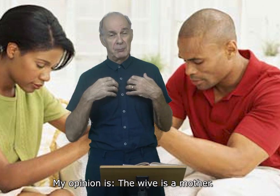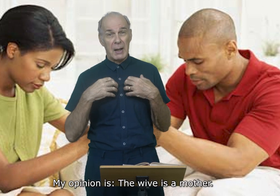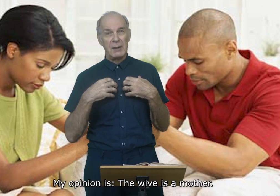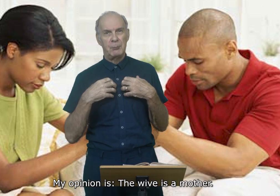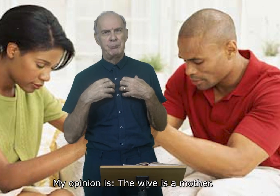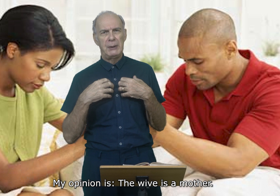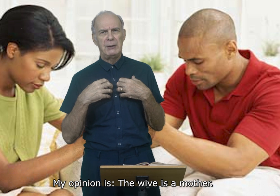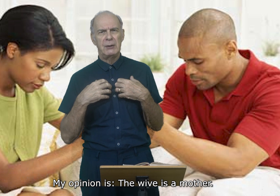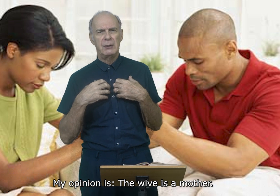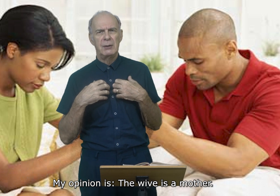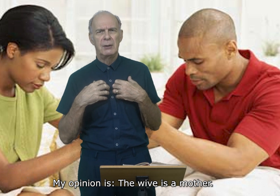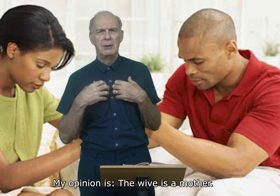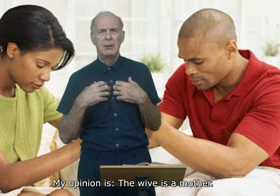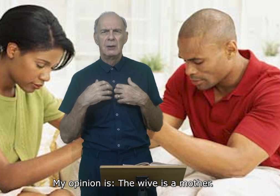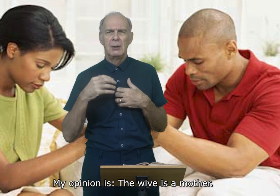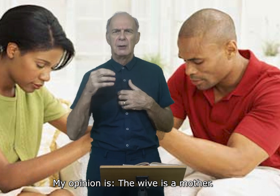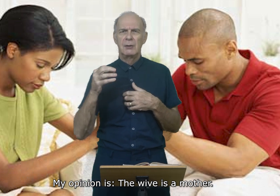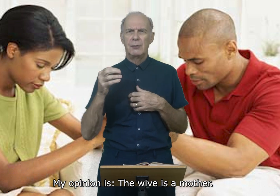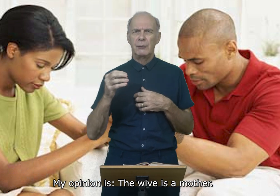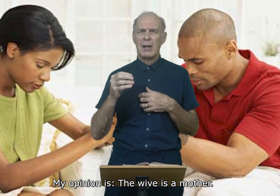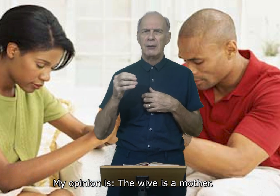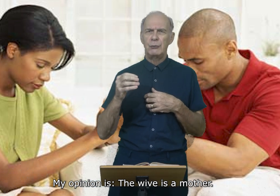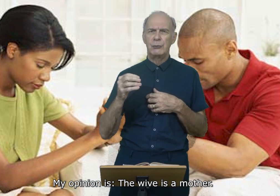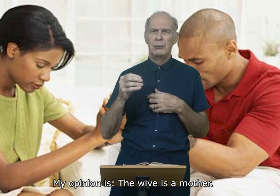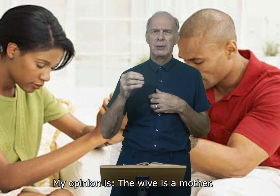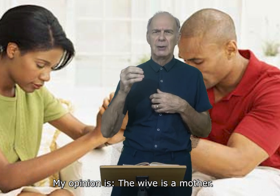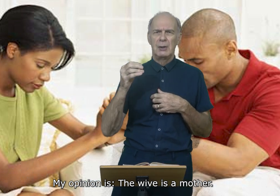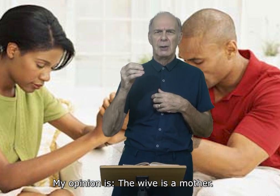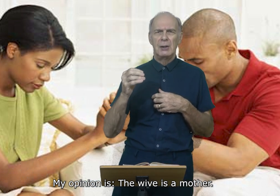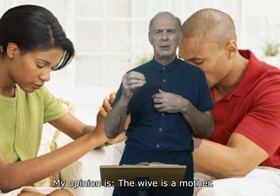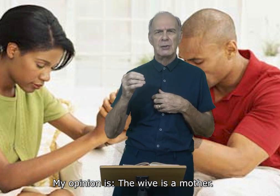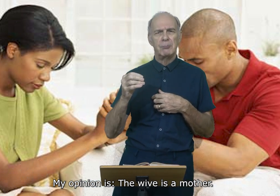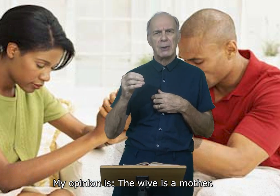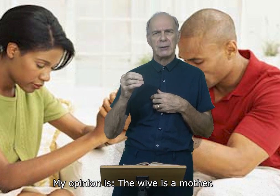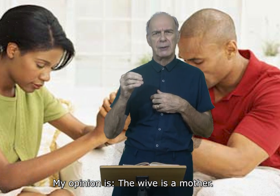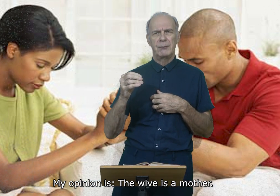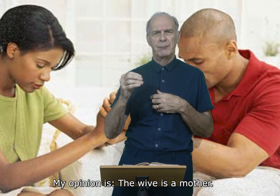My opinion is: The wive is a mother.